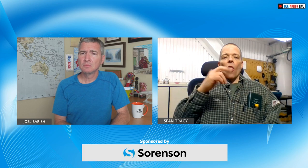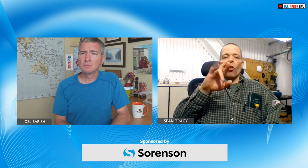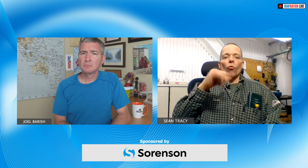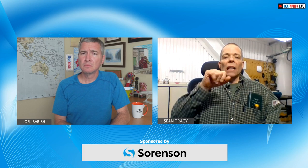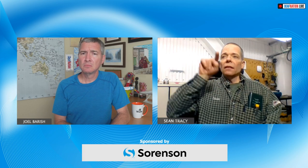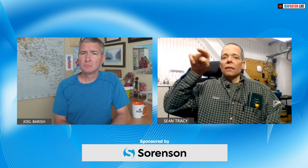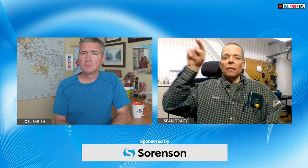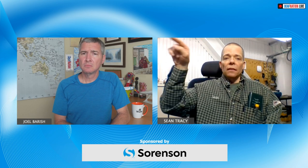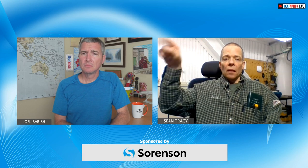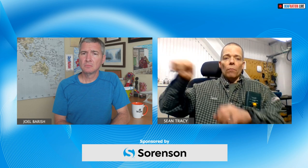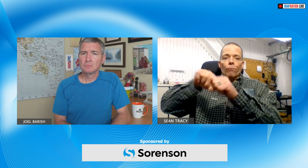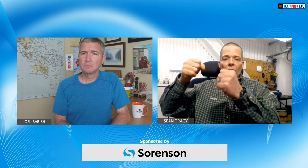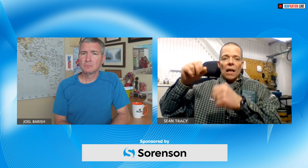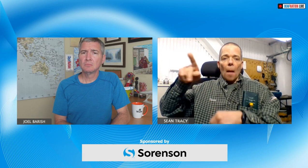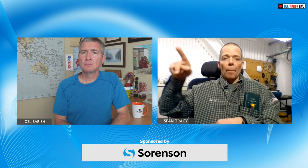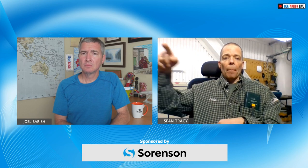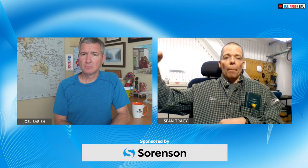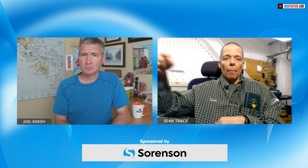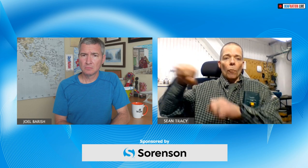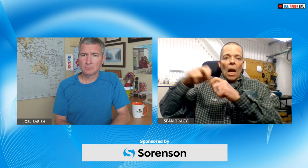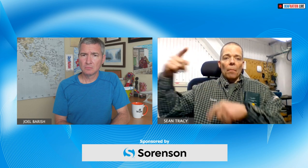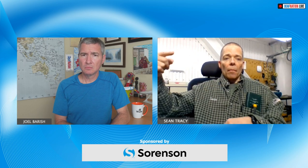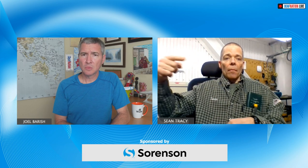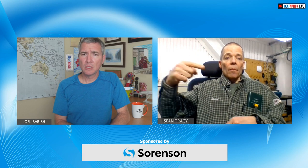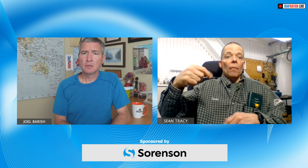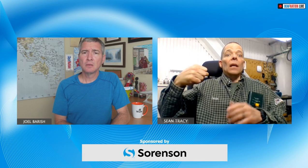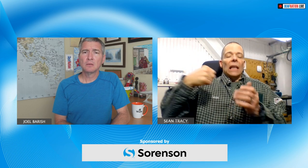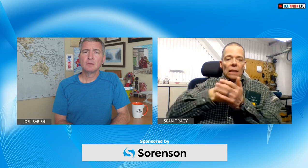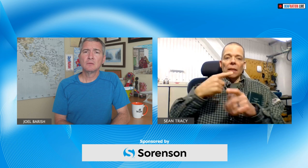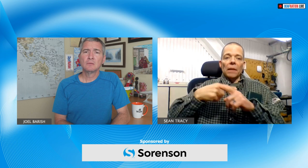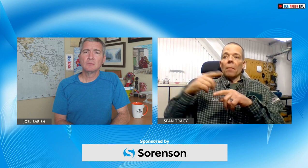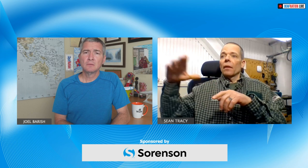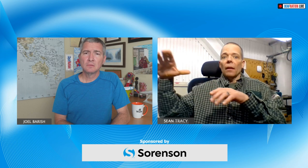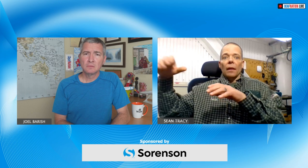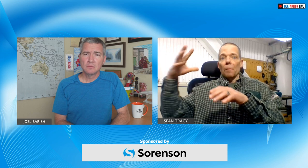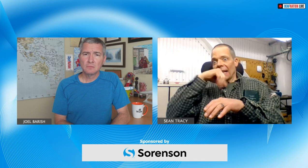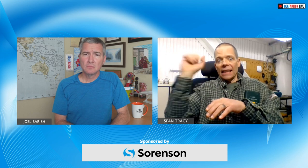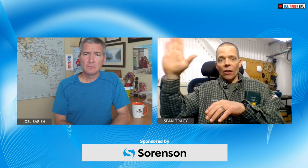There are other rigs offshore that sometimes help break up the ice as the tides move in and out.